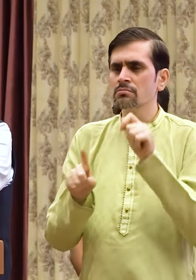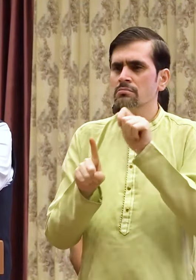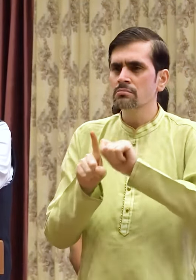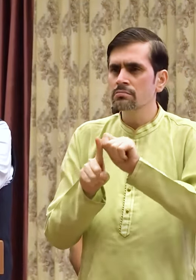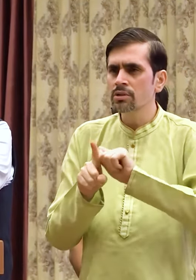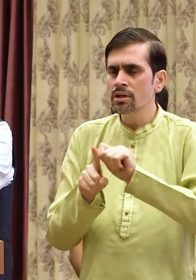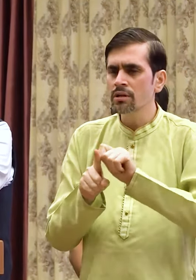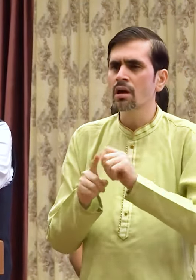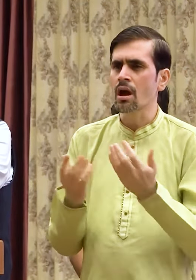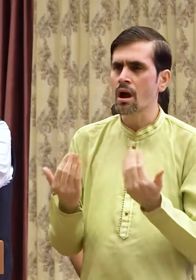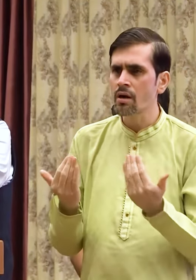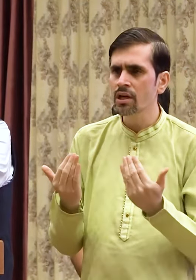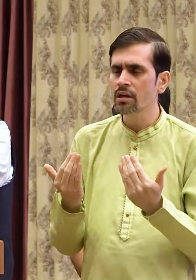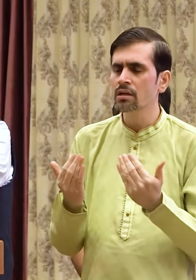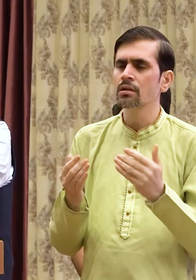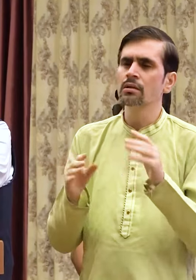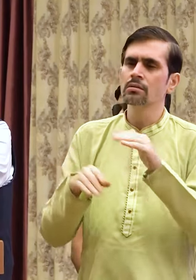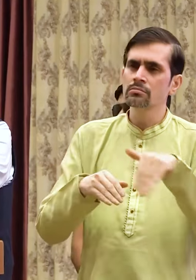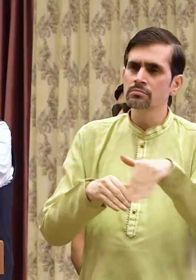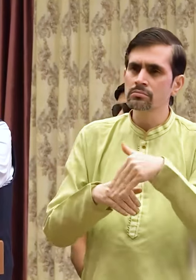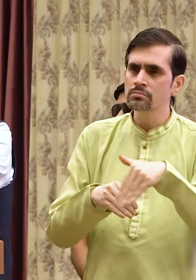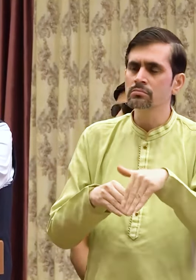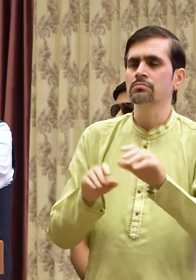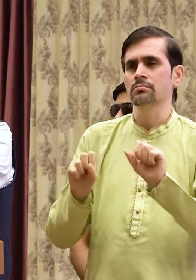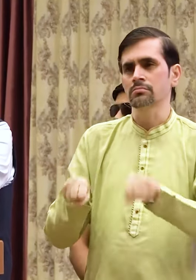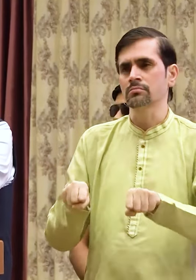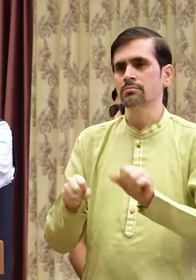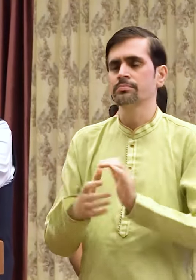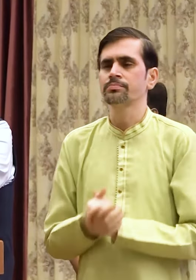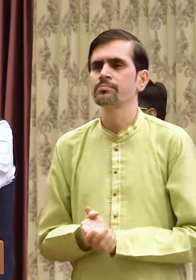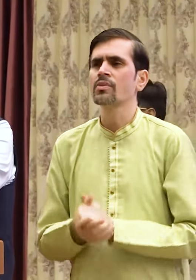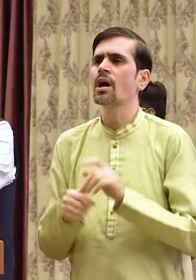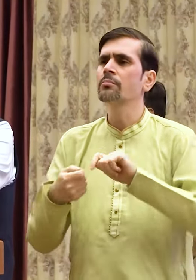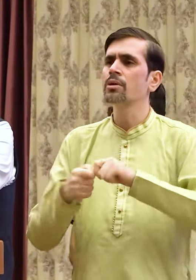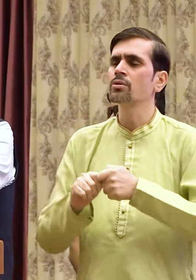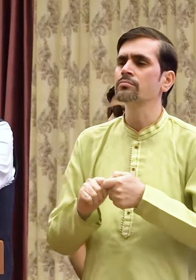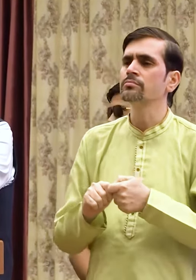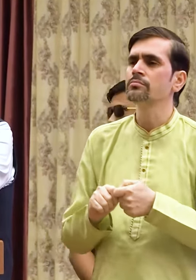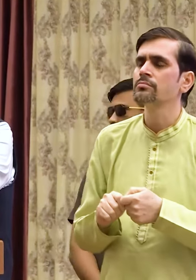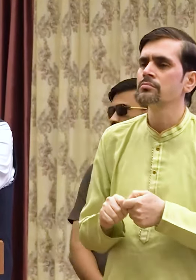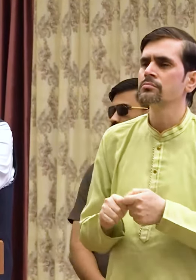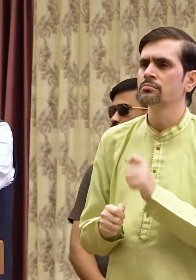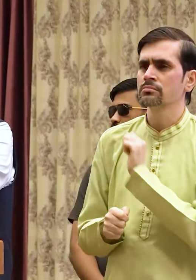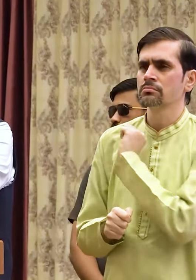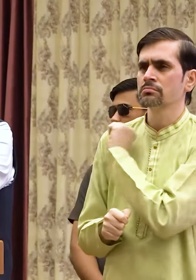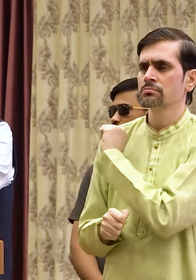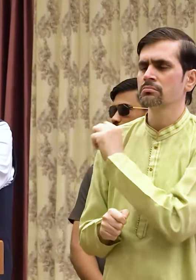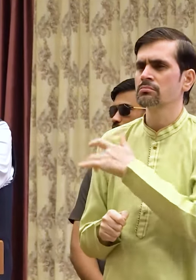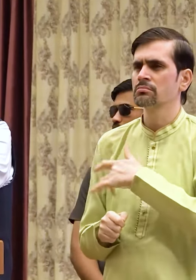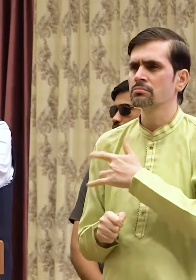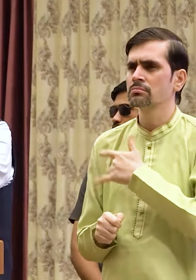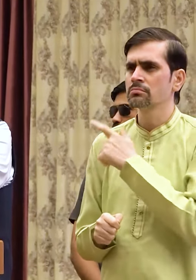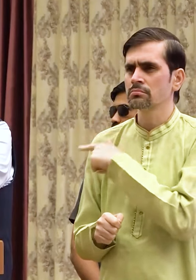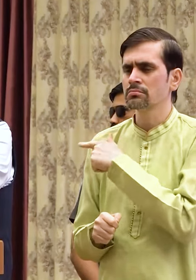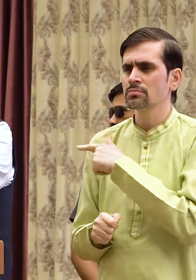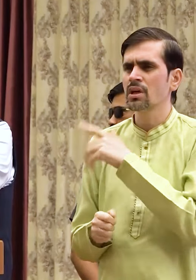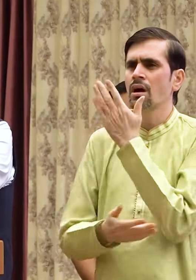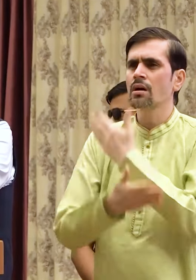We've also provided training infrastructure. Hence, I feel the handicap people